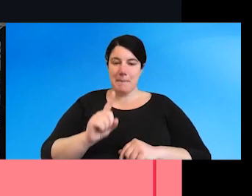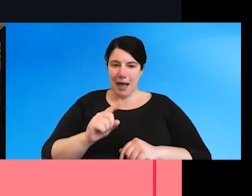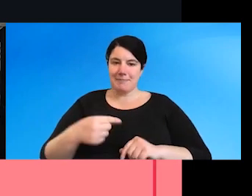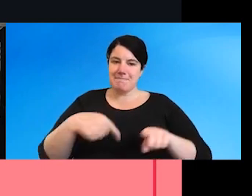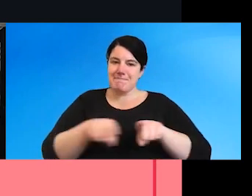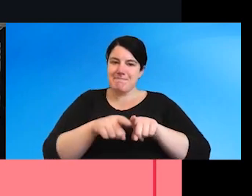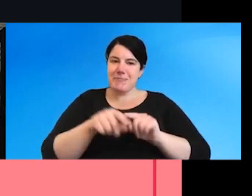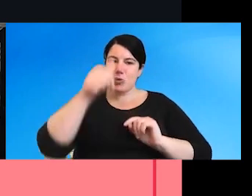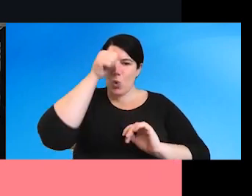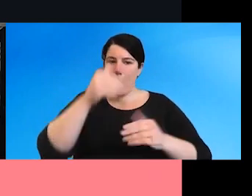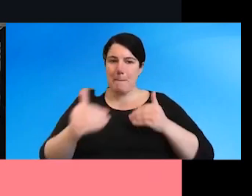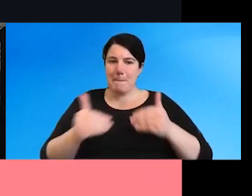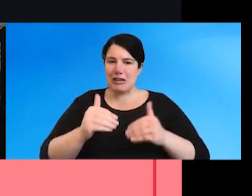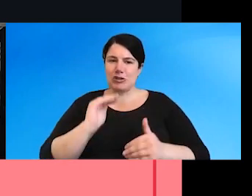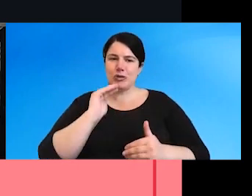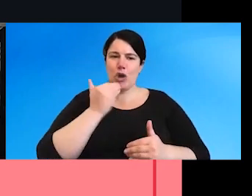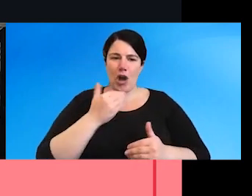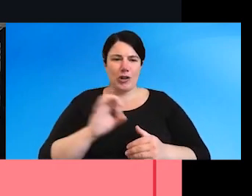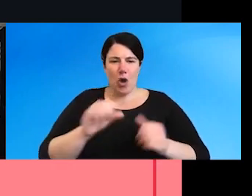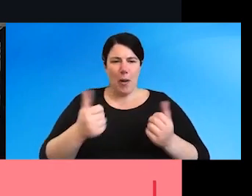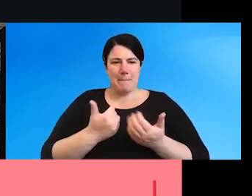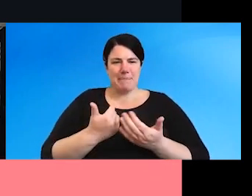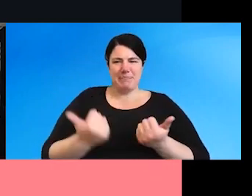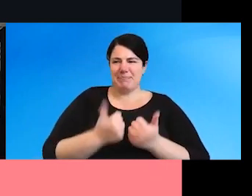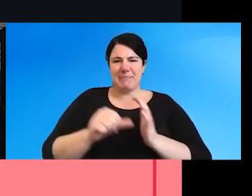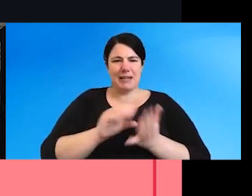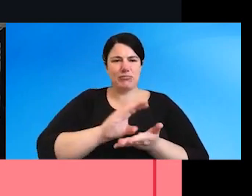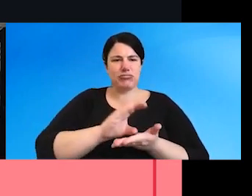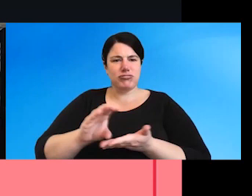it's a really good time to reach out to collaborators or friends you may